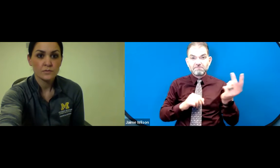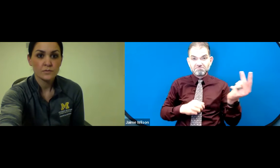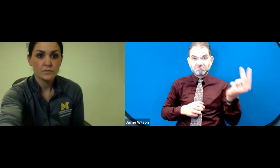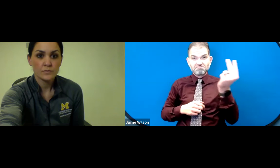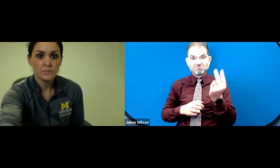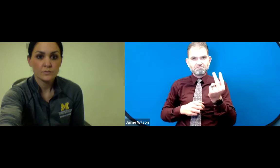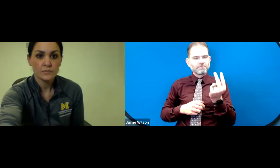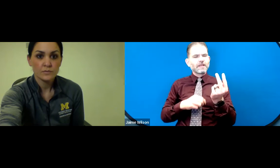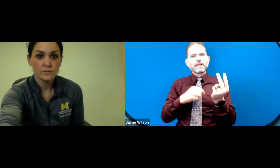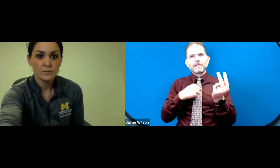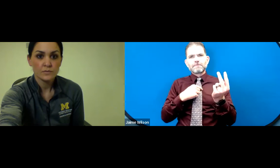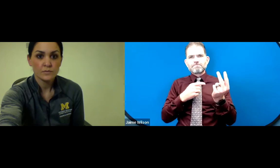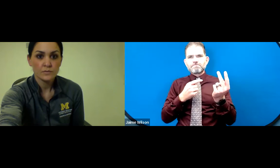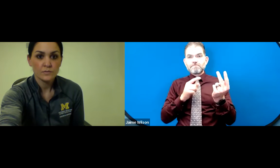ASL Interpreter: could be a husband and wife per se.